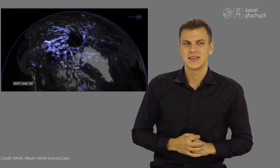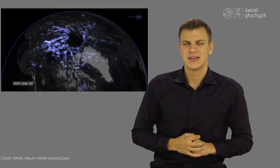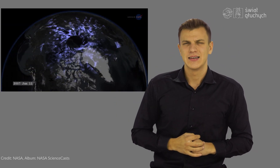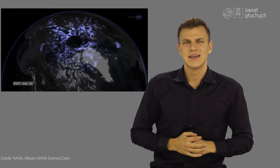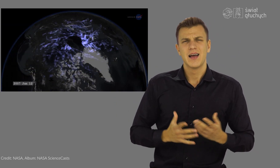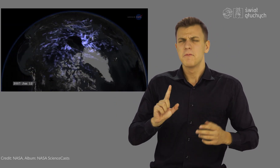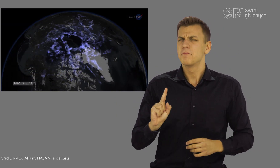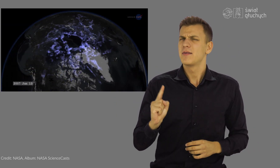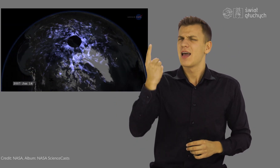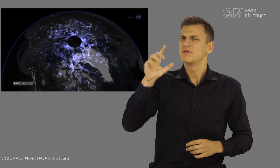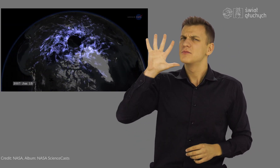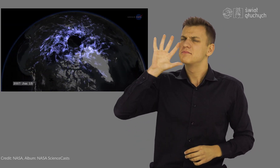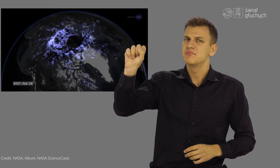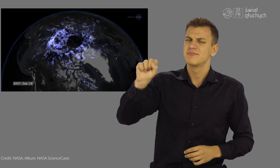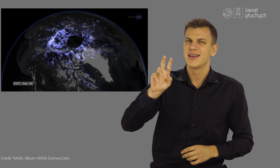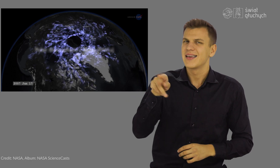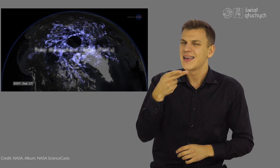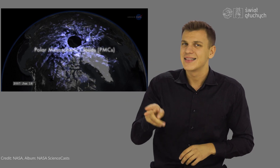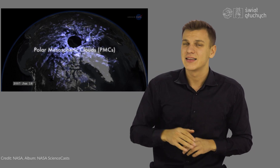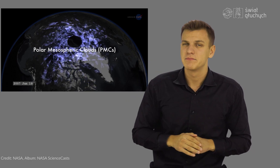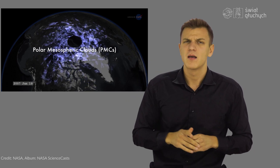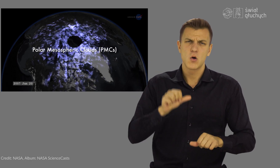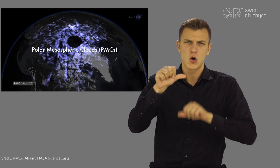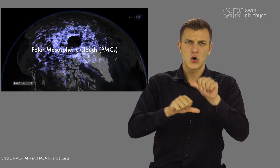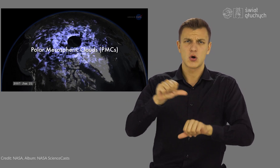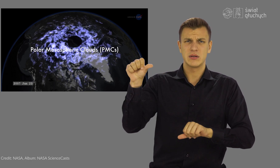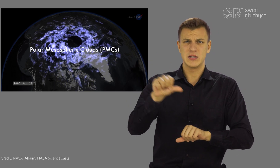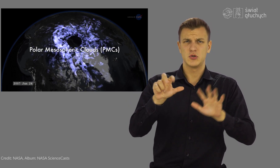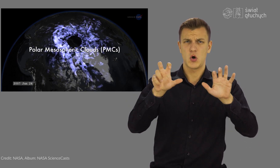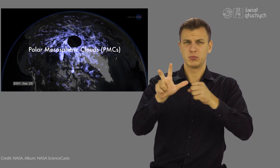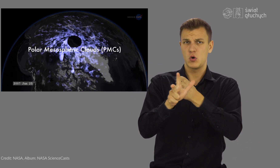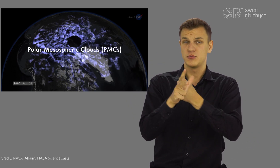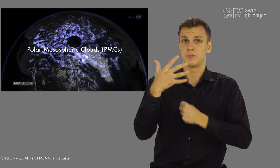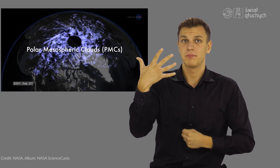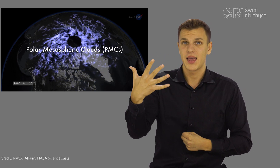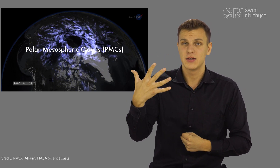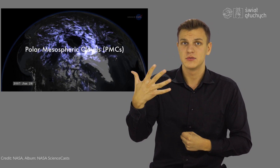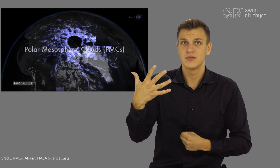They were first observed in 1885.